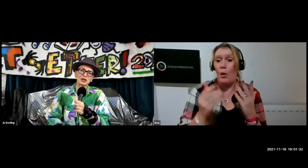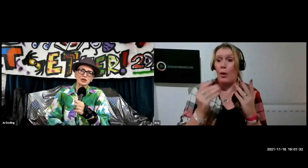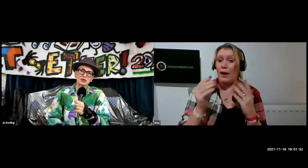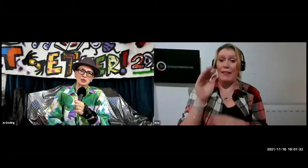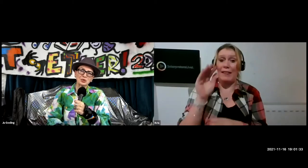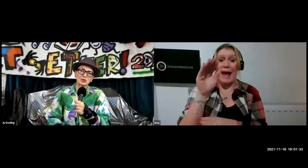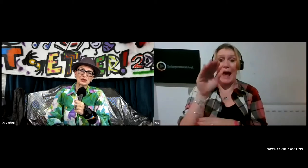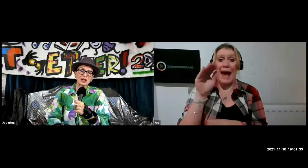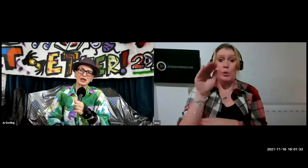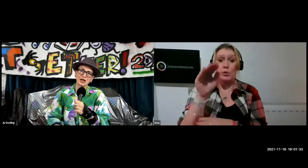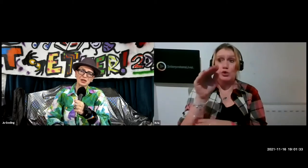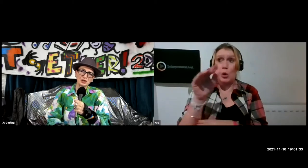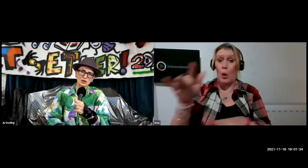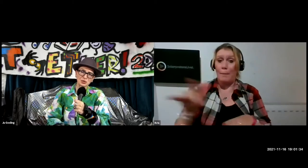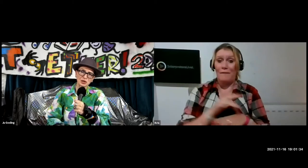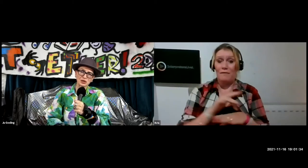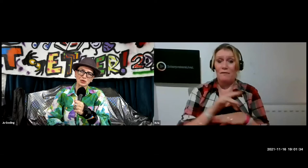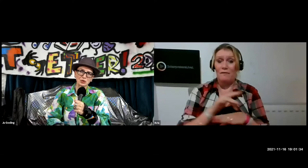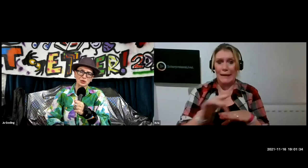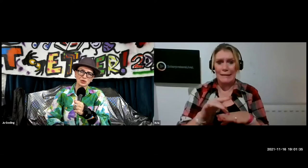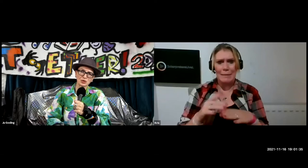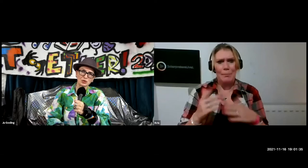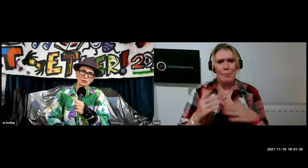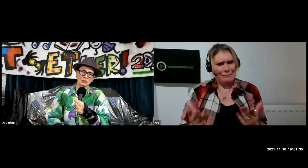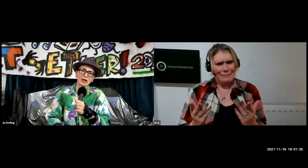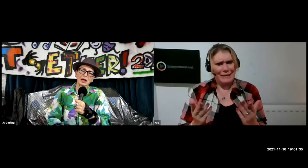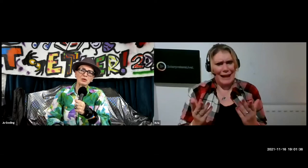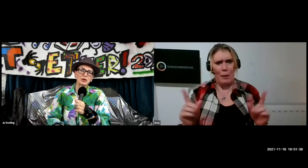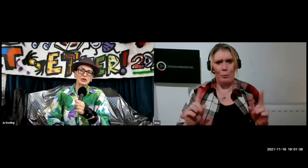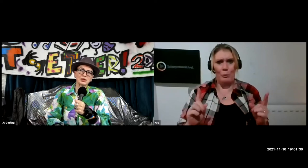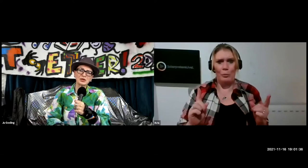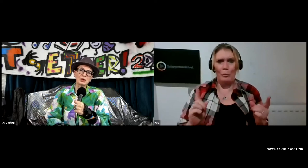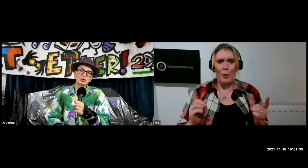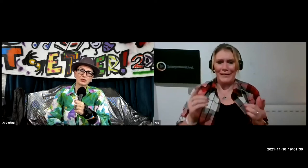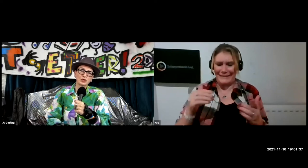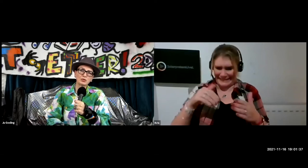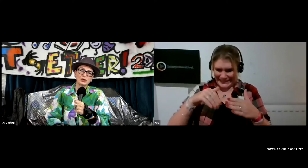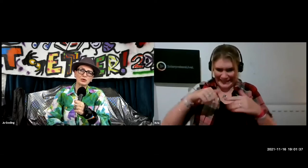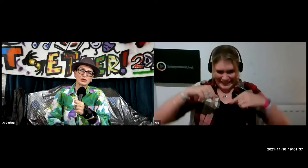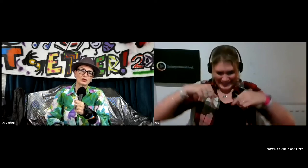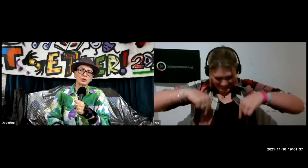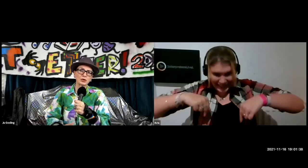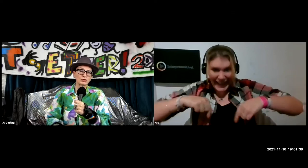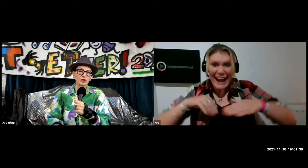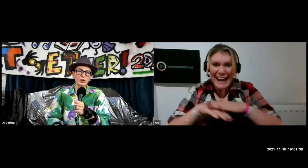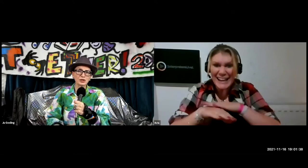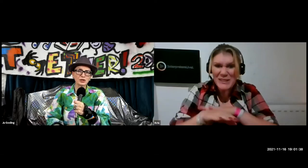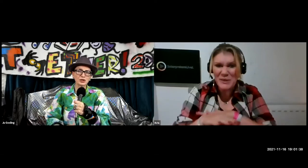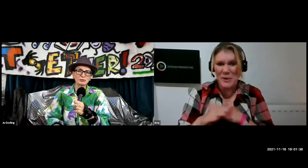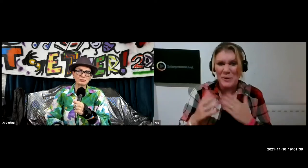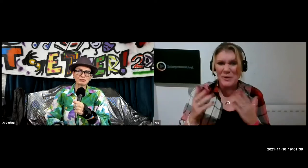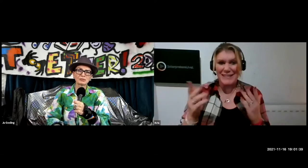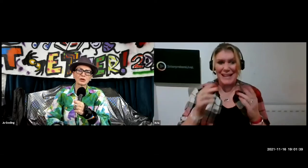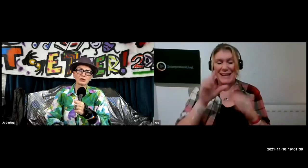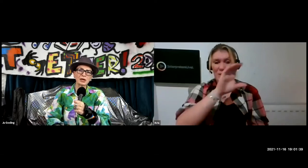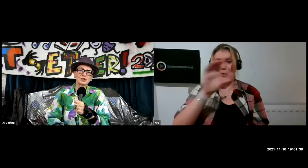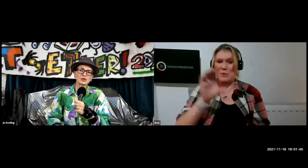indoors and do it on zoom. We are going to see performers from Croatia and